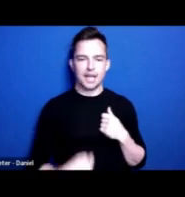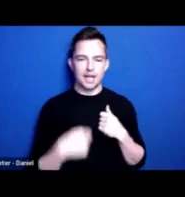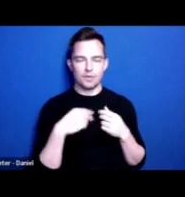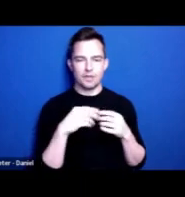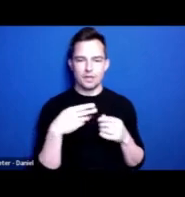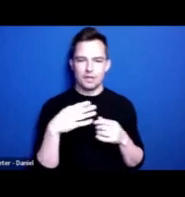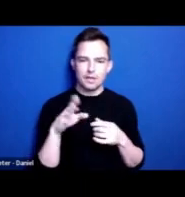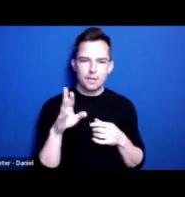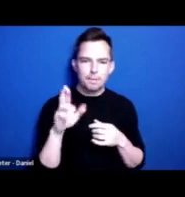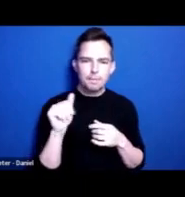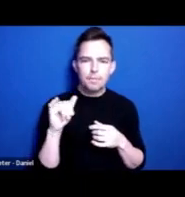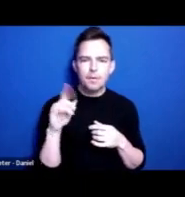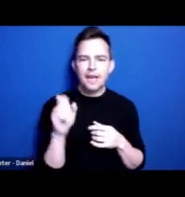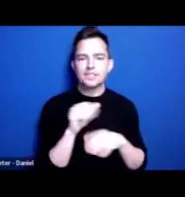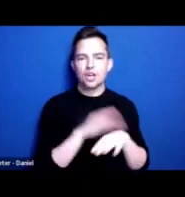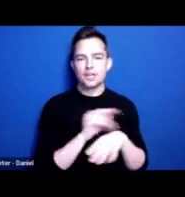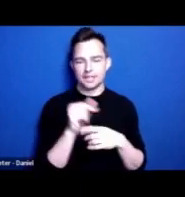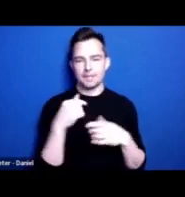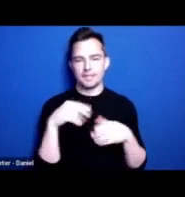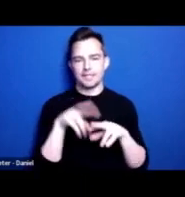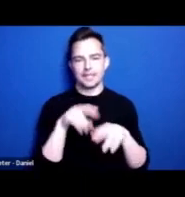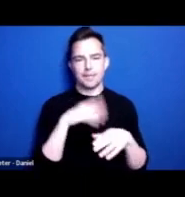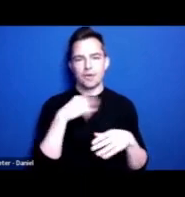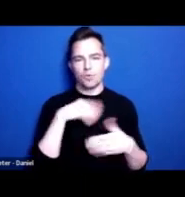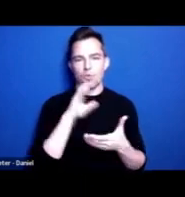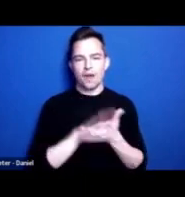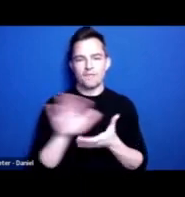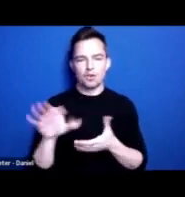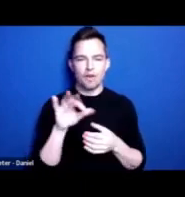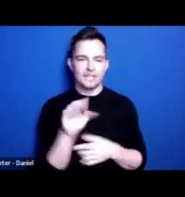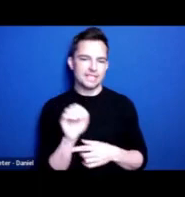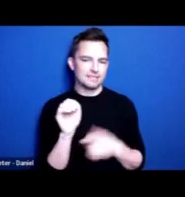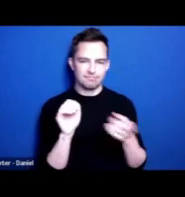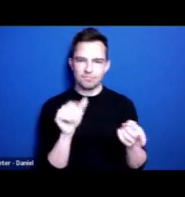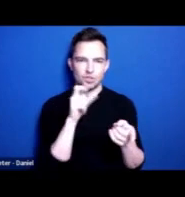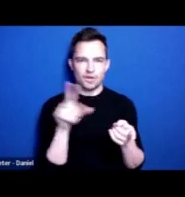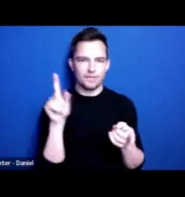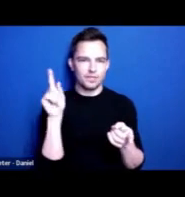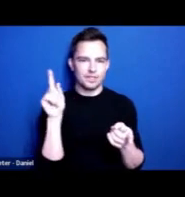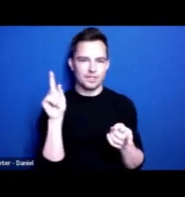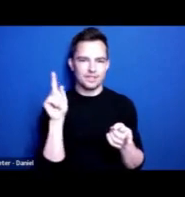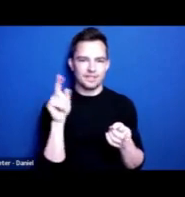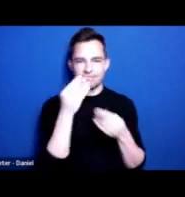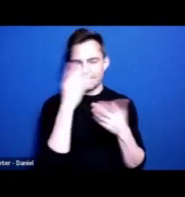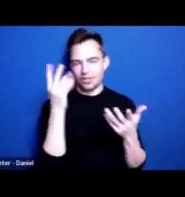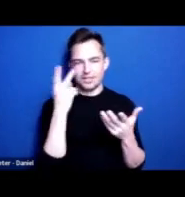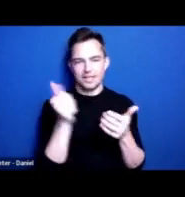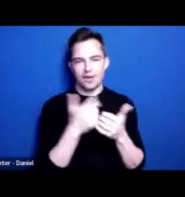sitting in my wife's office. You also don't need to not here to see how I look. So if we can